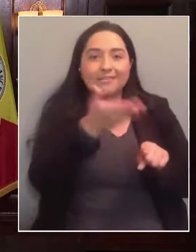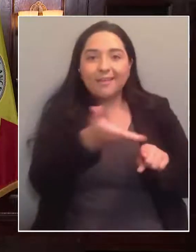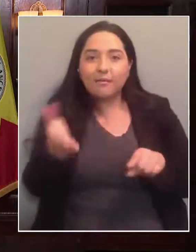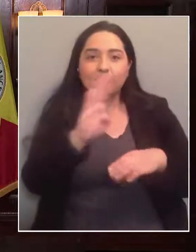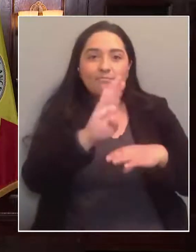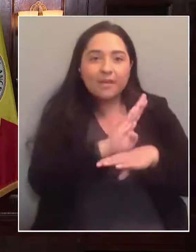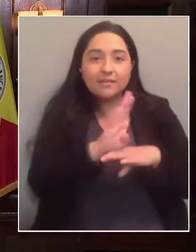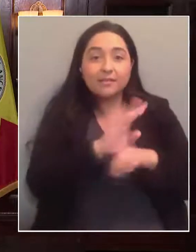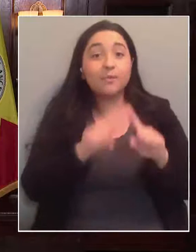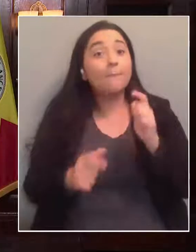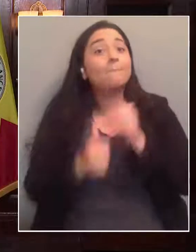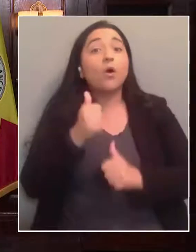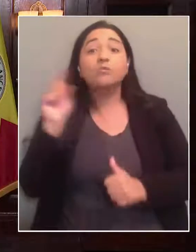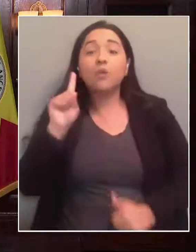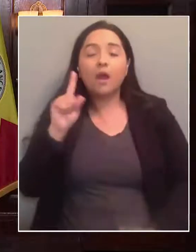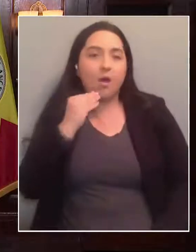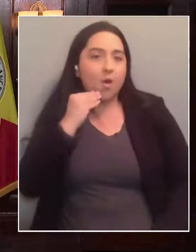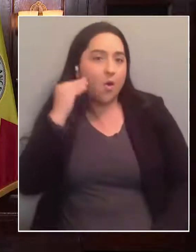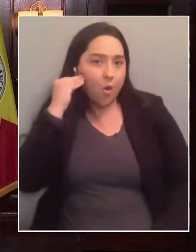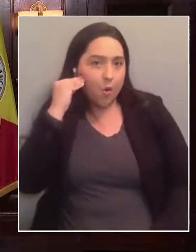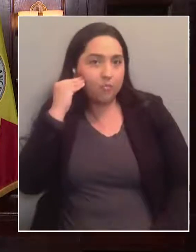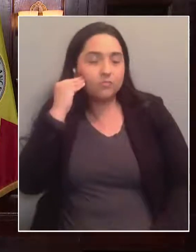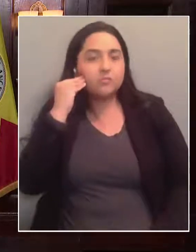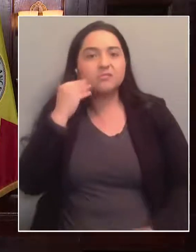WE REACHED THAT BREAKING DOWN